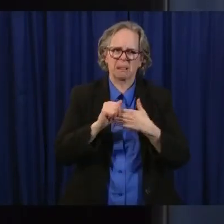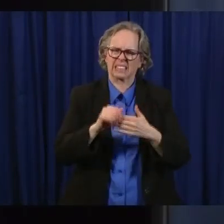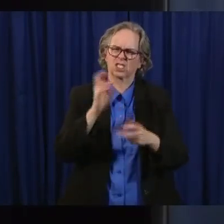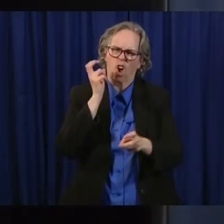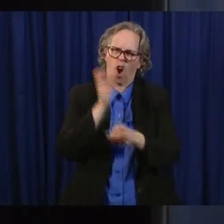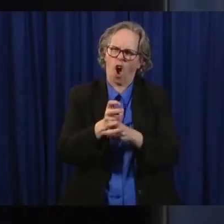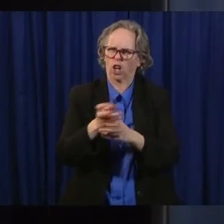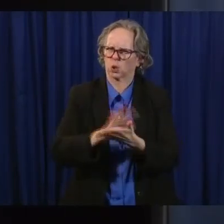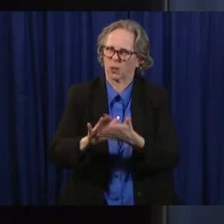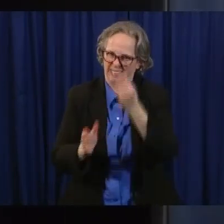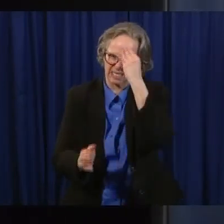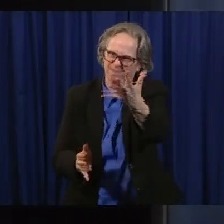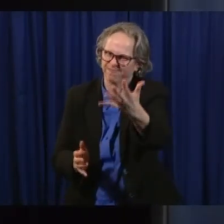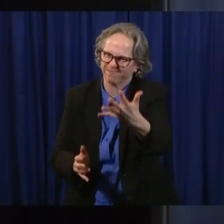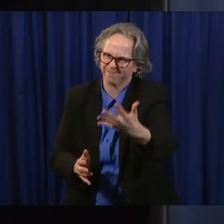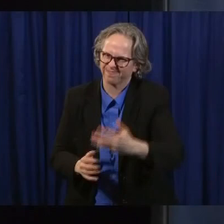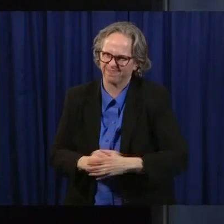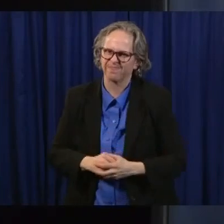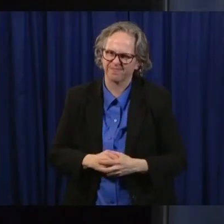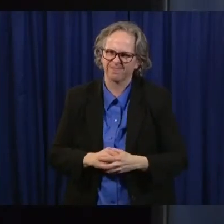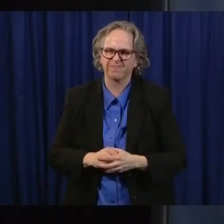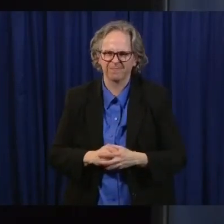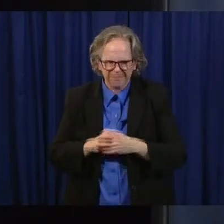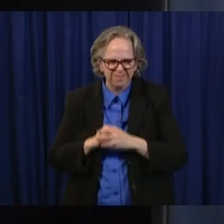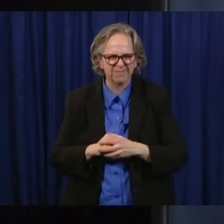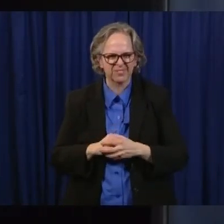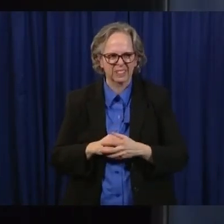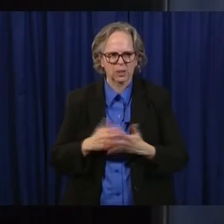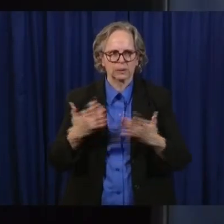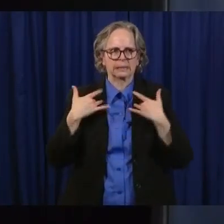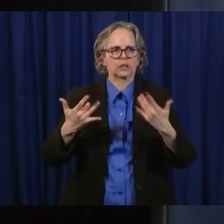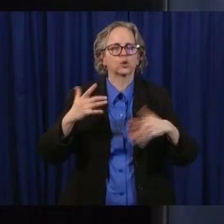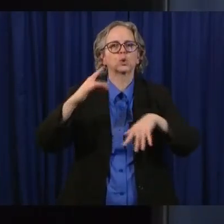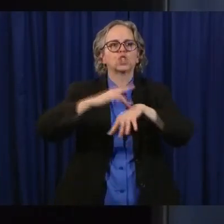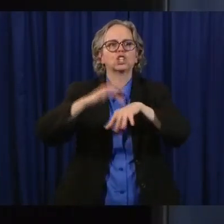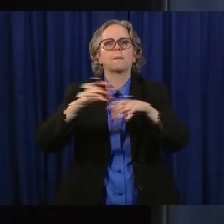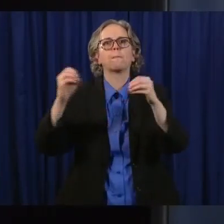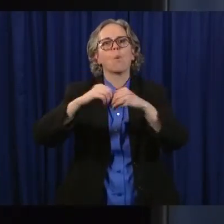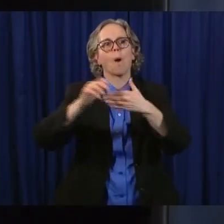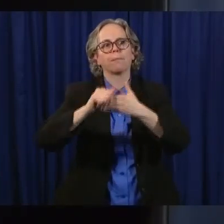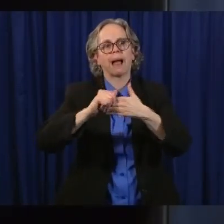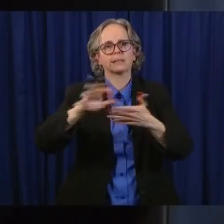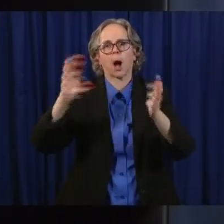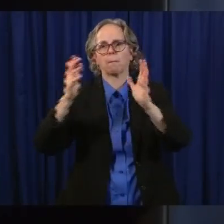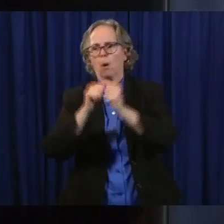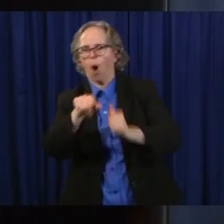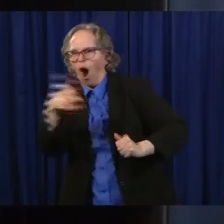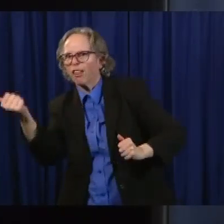IN THIS CASE WHAT WE ARE SHOWING IS PLASTICS, IN A WAY WE FOUND OUT TWO THINGS IN THIS CASE.